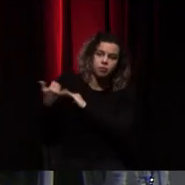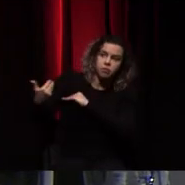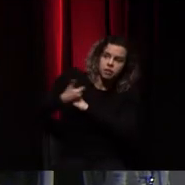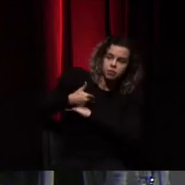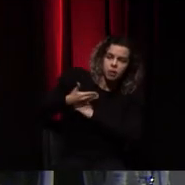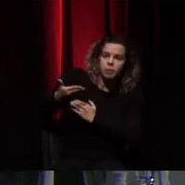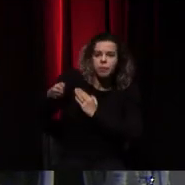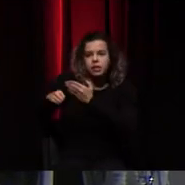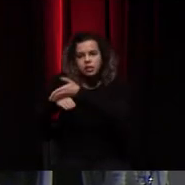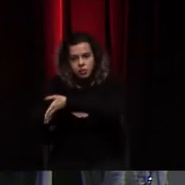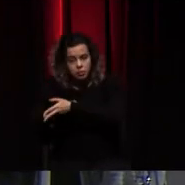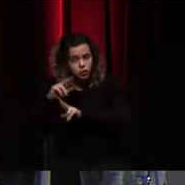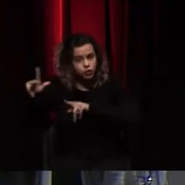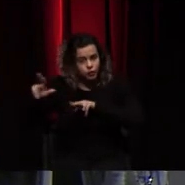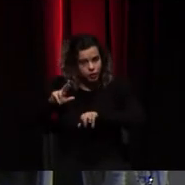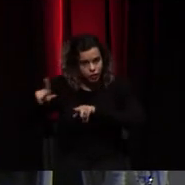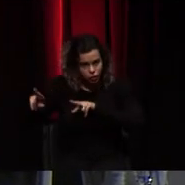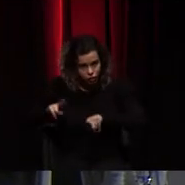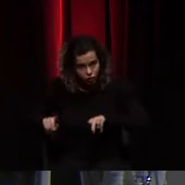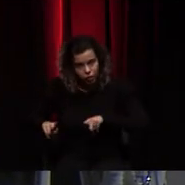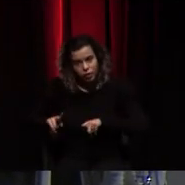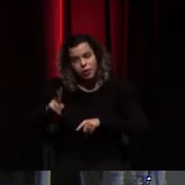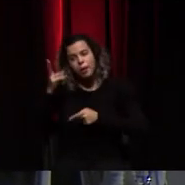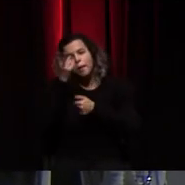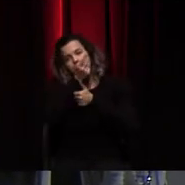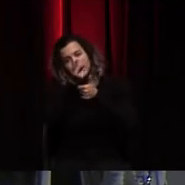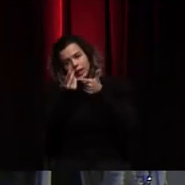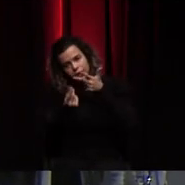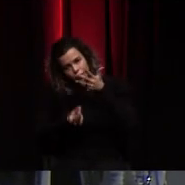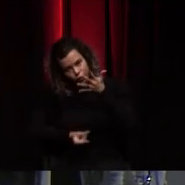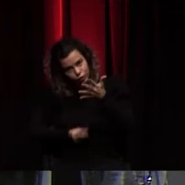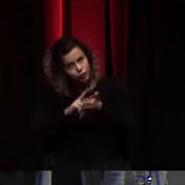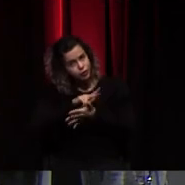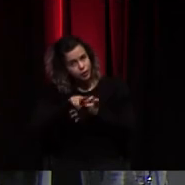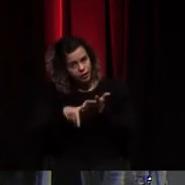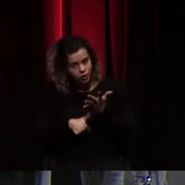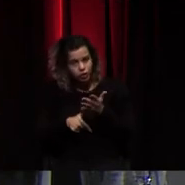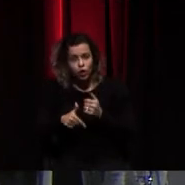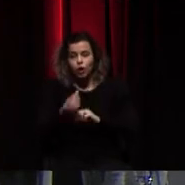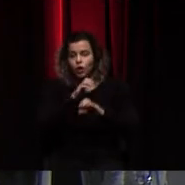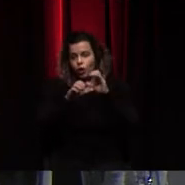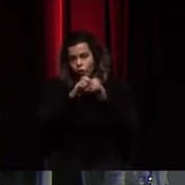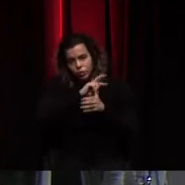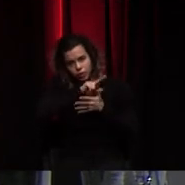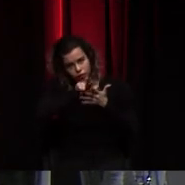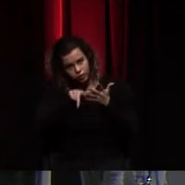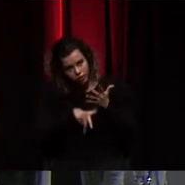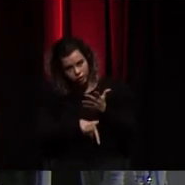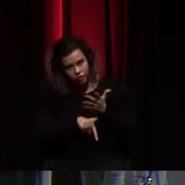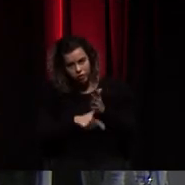Different levels mean different prices and different communication of the brand status.